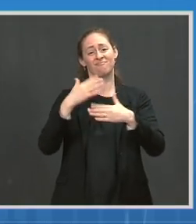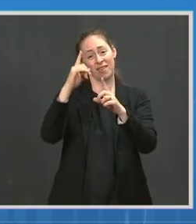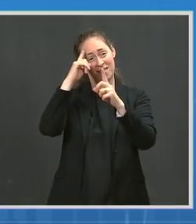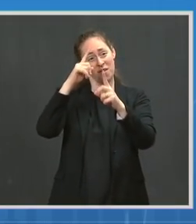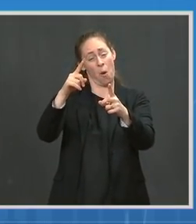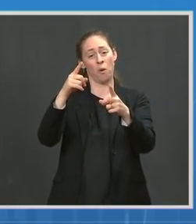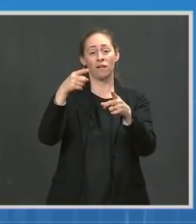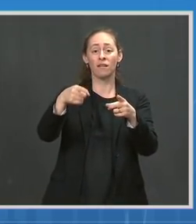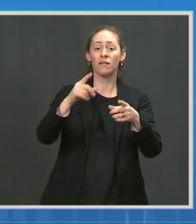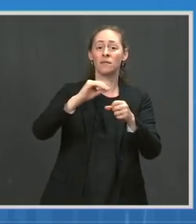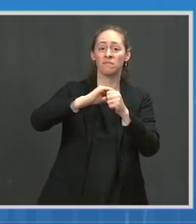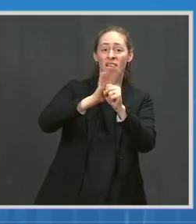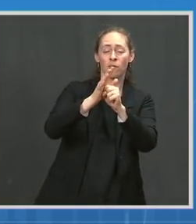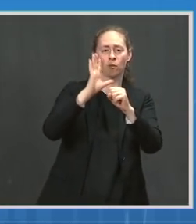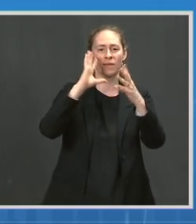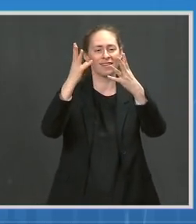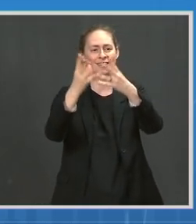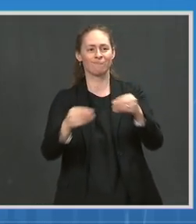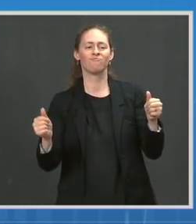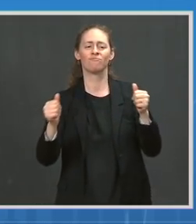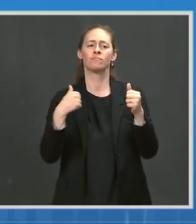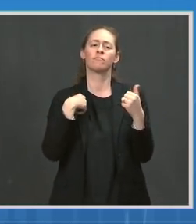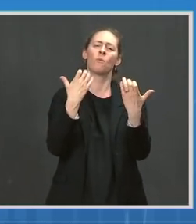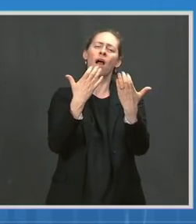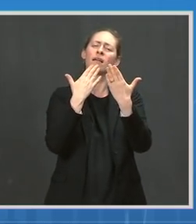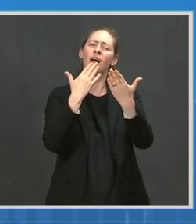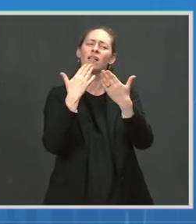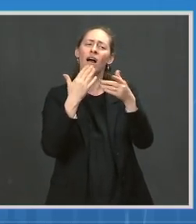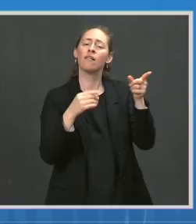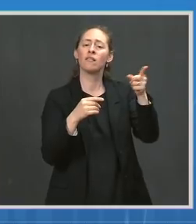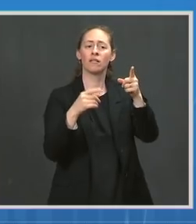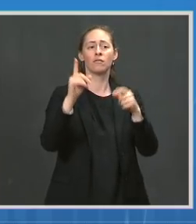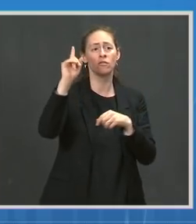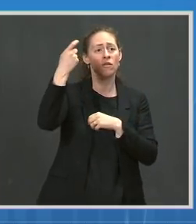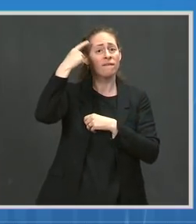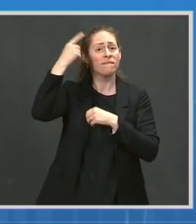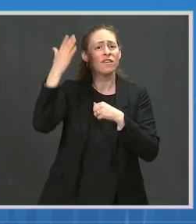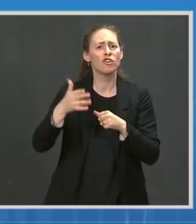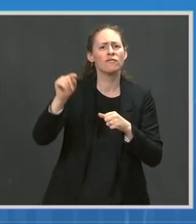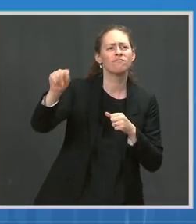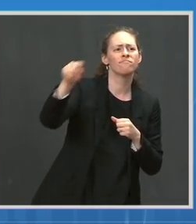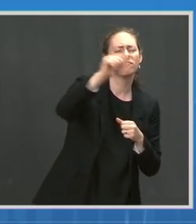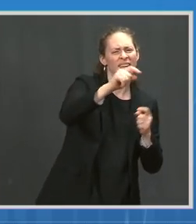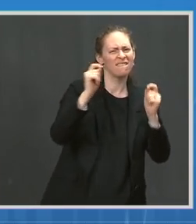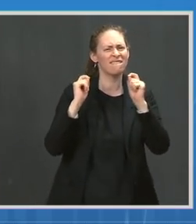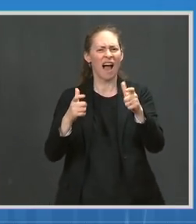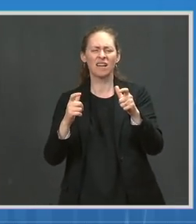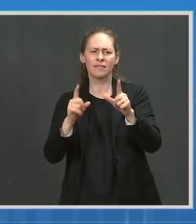wartime response, today is an important day in the entire scope of the pandemic.